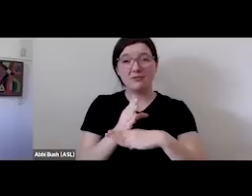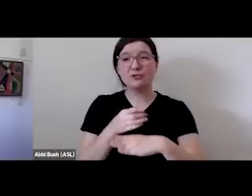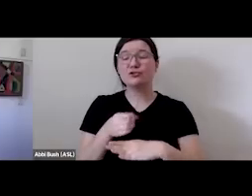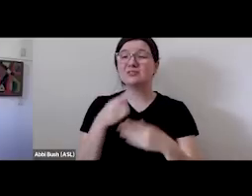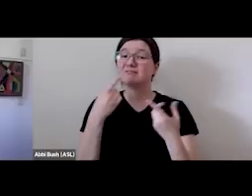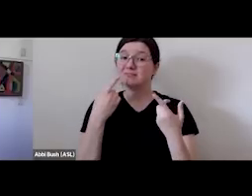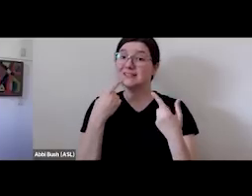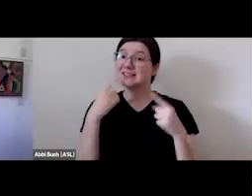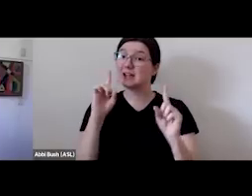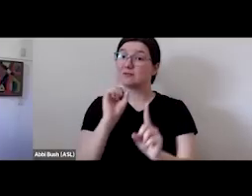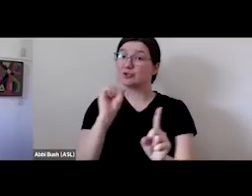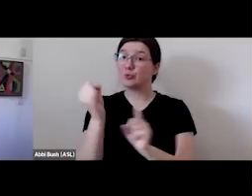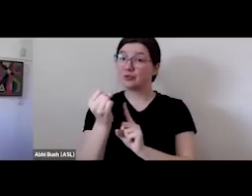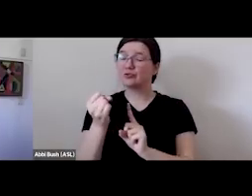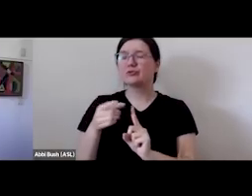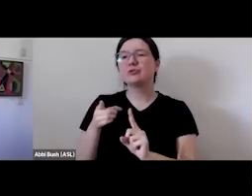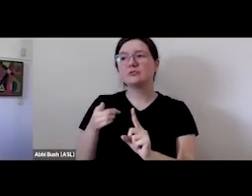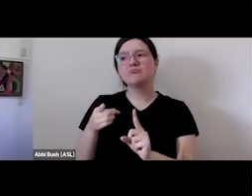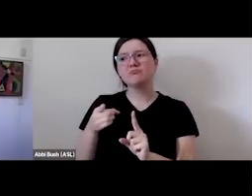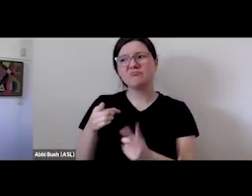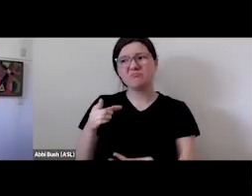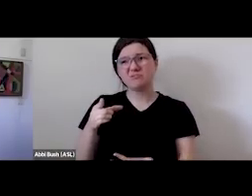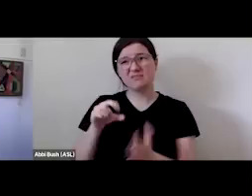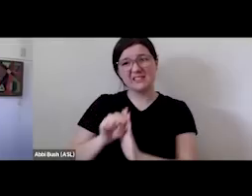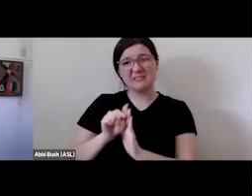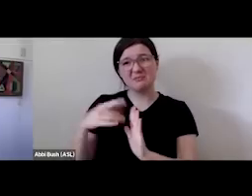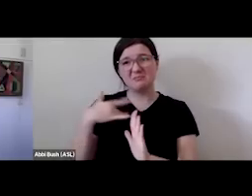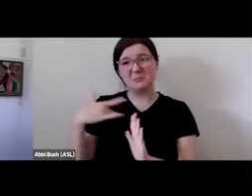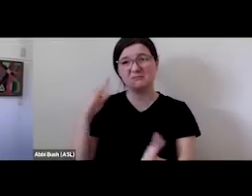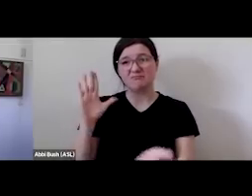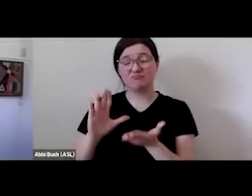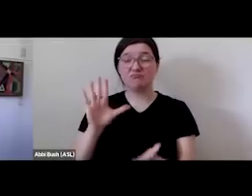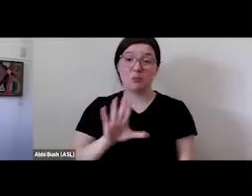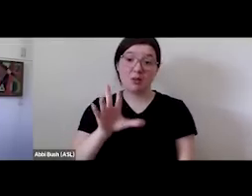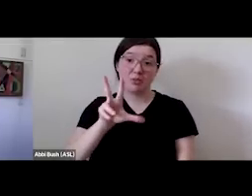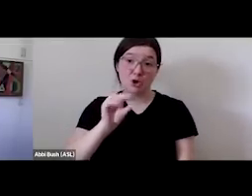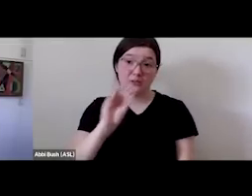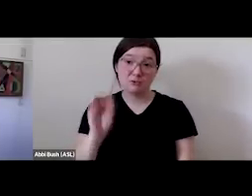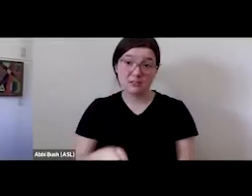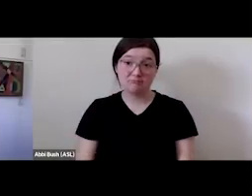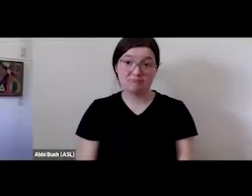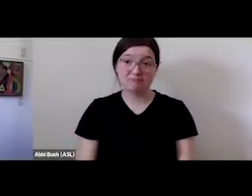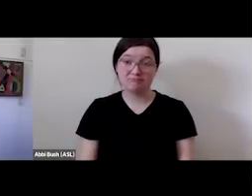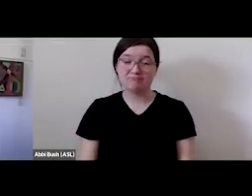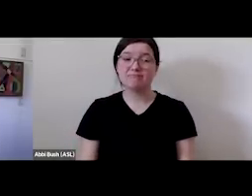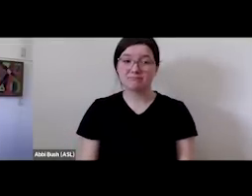of symptoms, about 30%. Rules for acquiring and discarding questions for acquiring